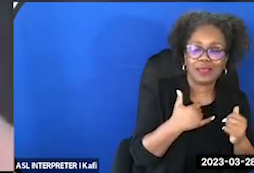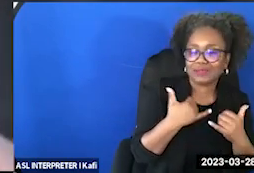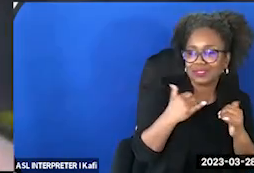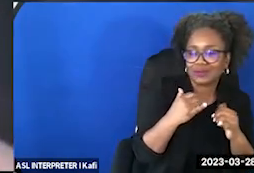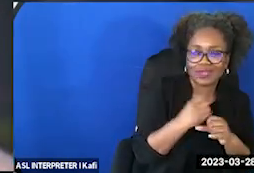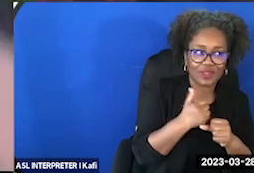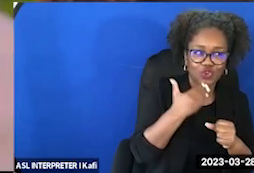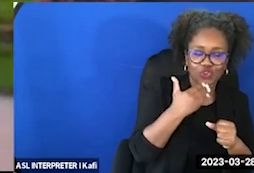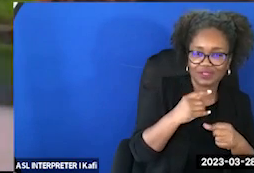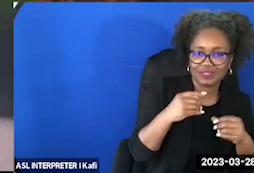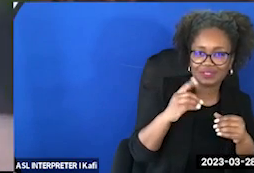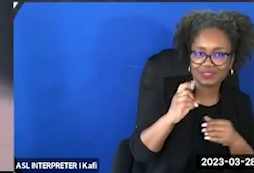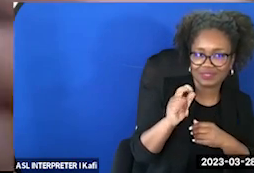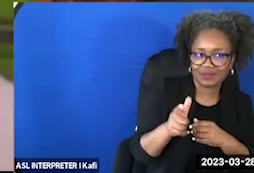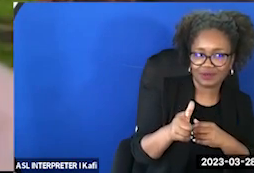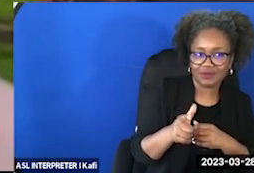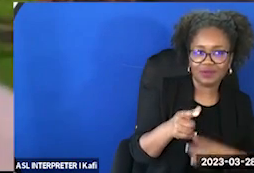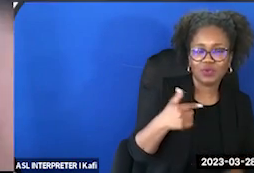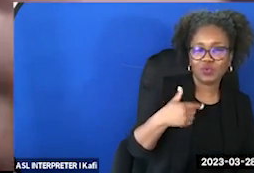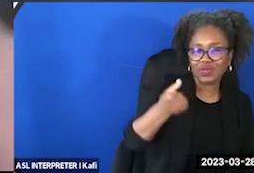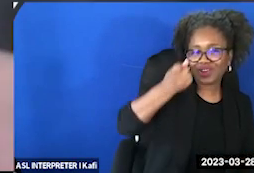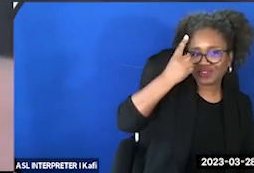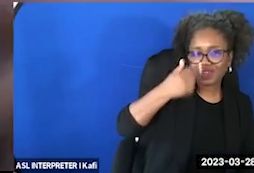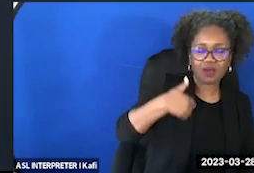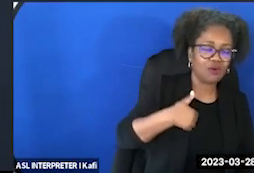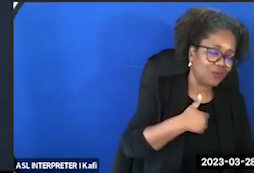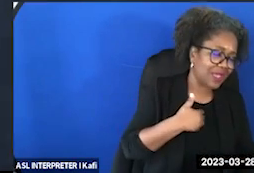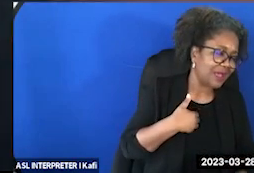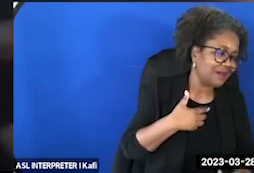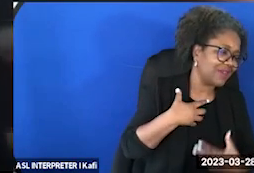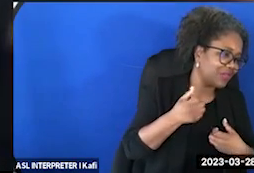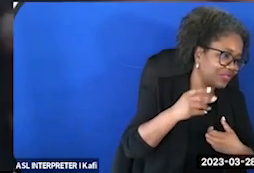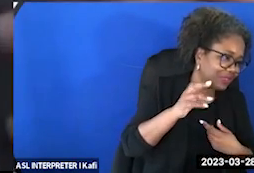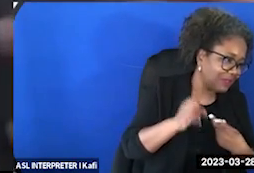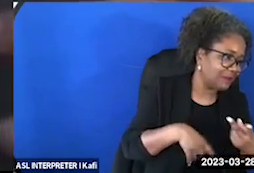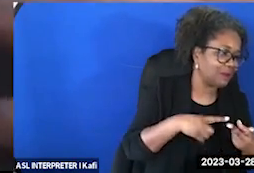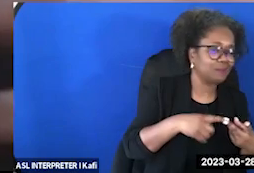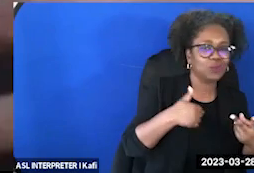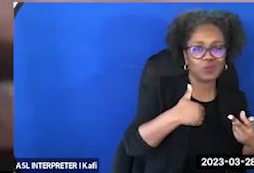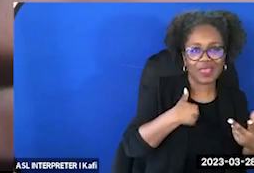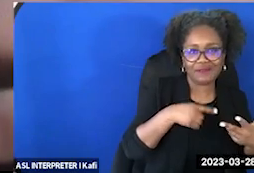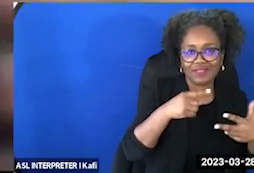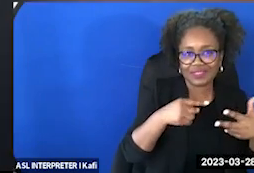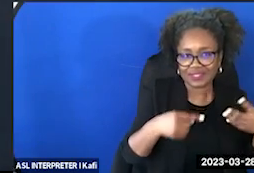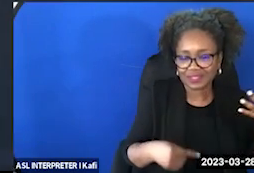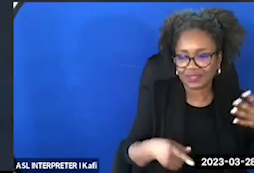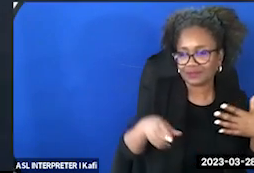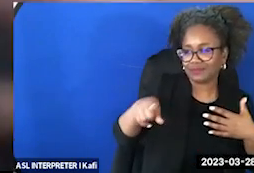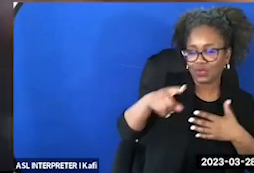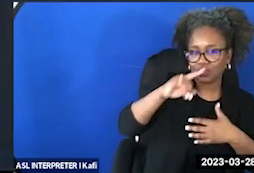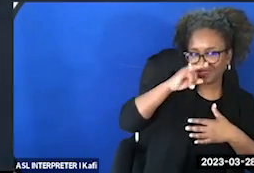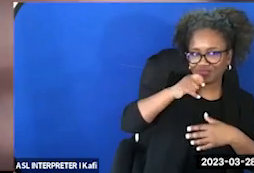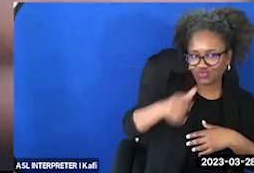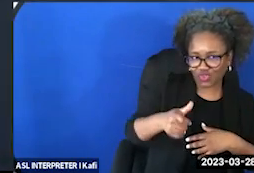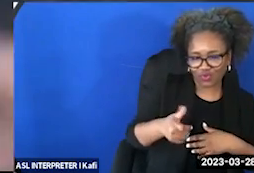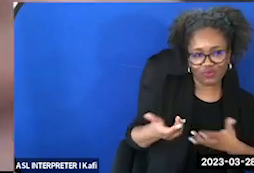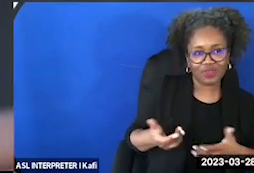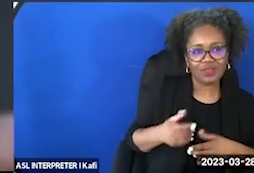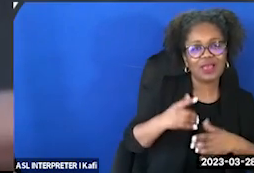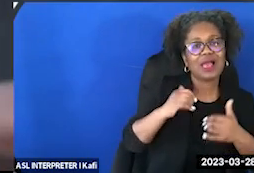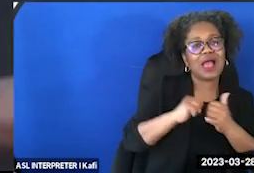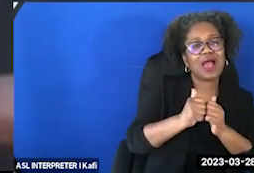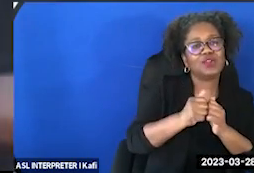Debbie Stine, Science & Technology Policy Academy: these families because we have the ability. We have health care insurance. We have things like that help our kids and these other kids don't. You know how how you're gonna manage that situation?